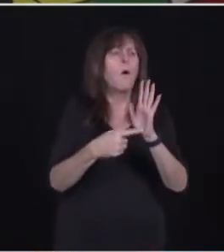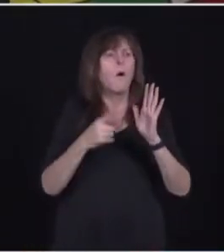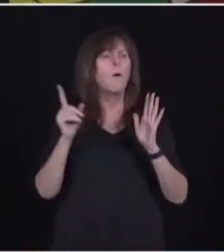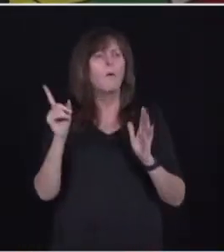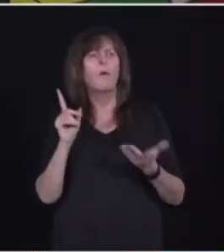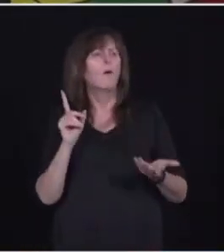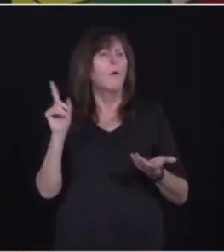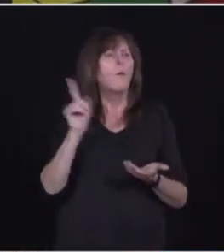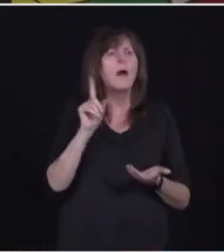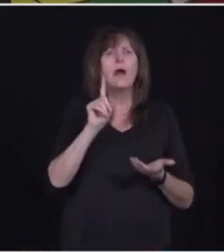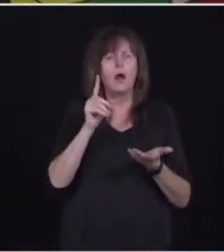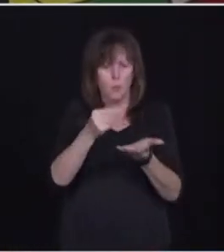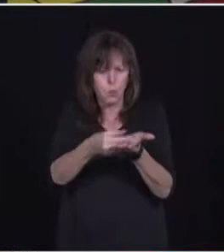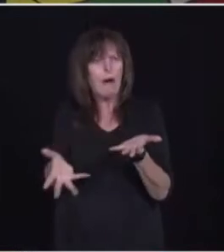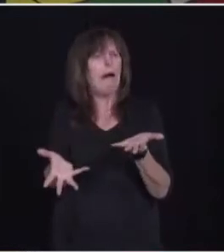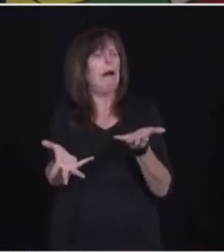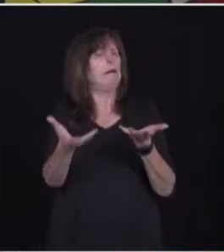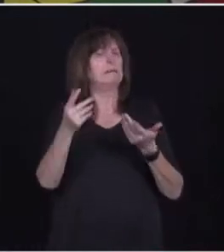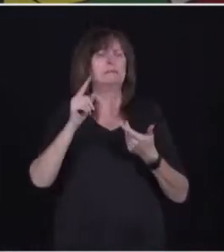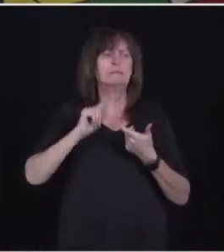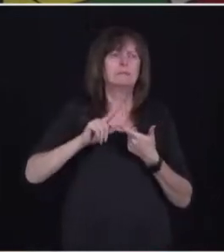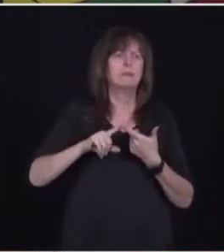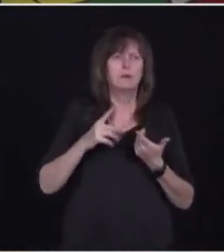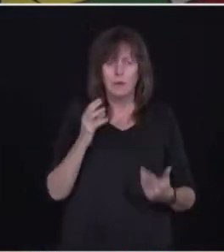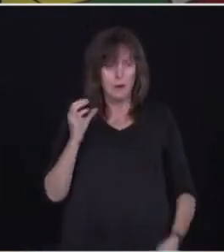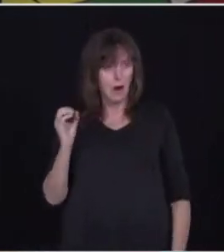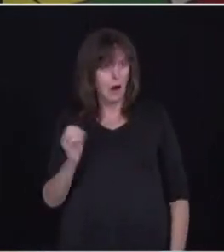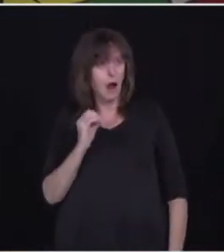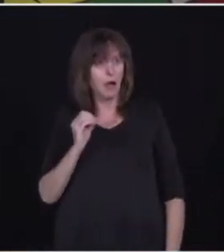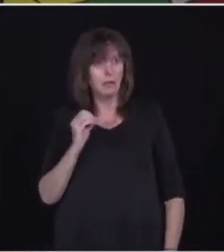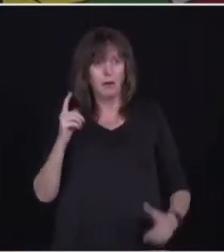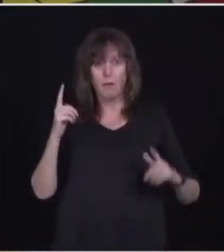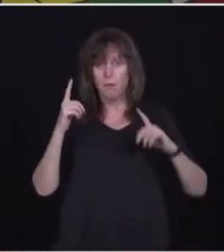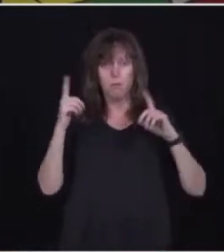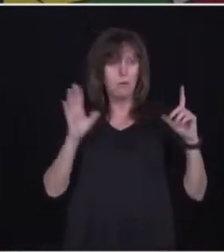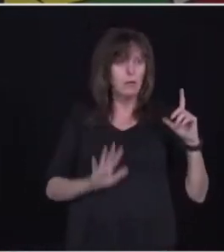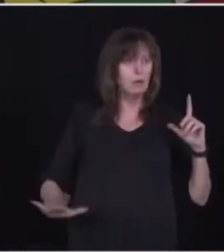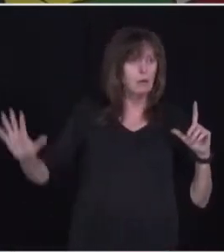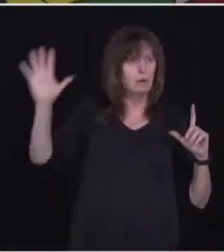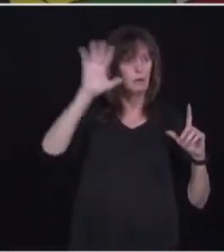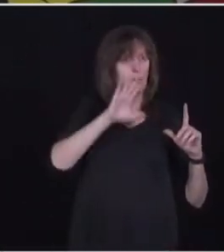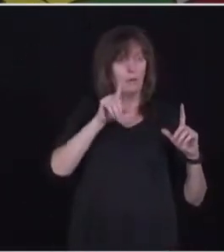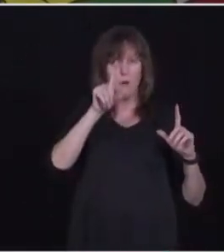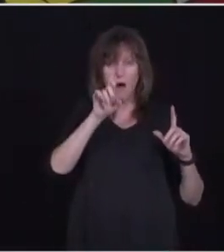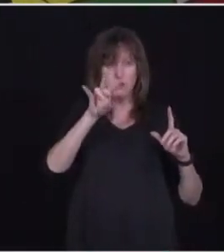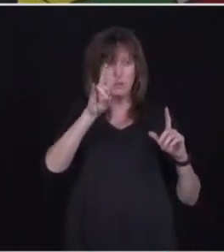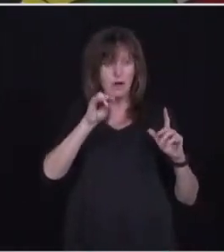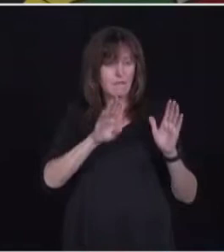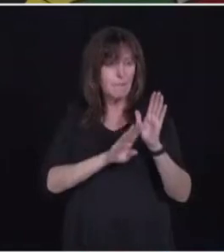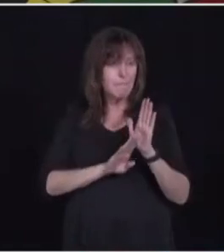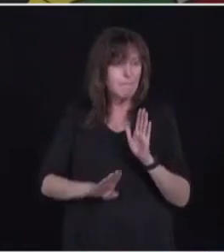I love the stuff, I really do. It's finally looking at... and in massive organization like the